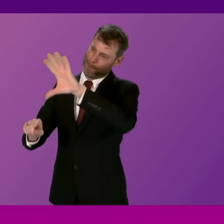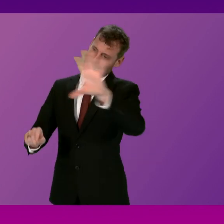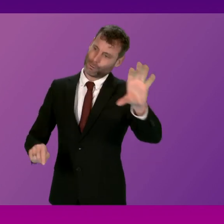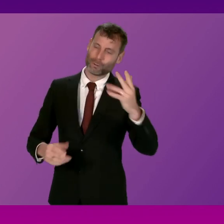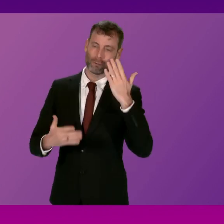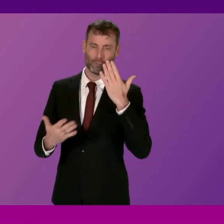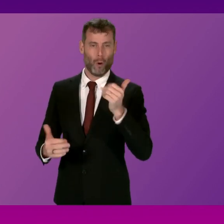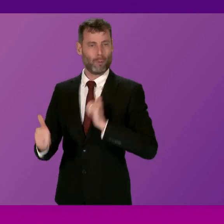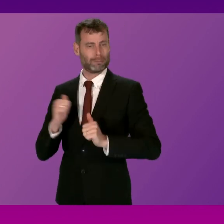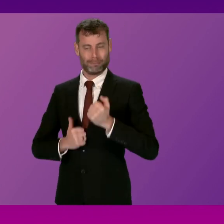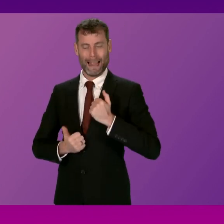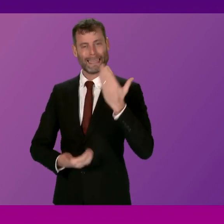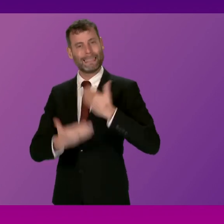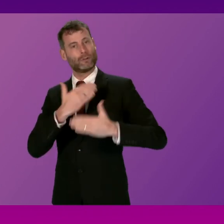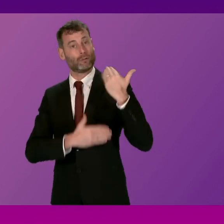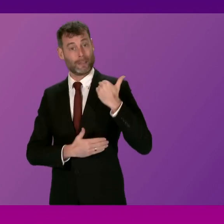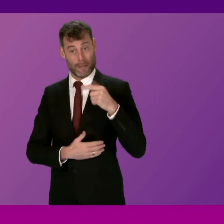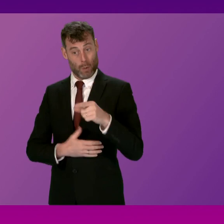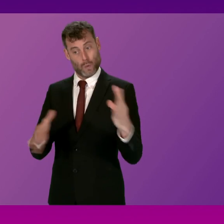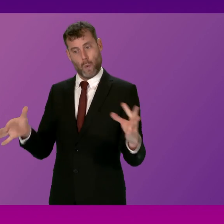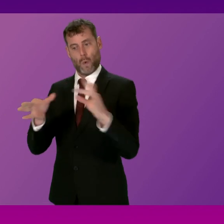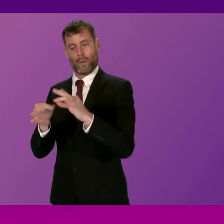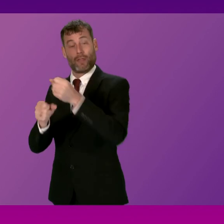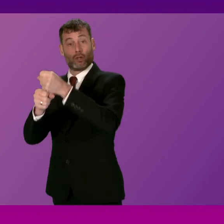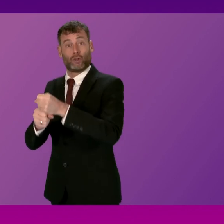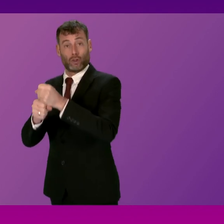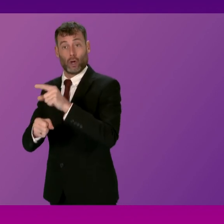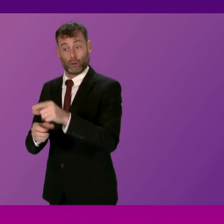There was an integrated church and a large kitchen that was used regularly for events.